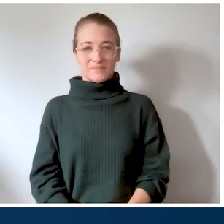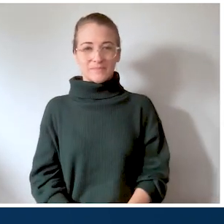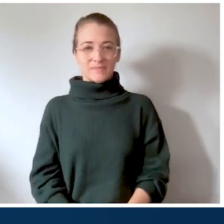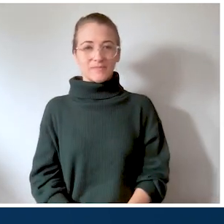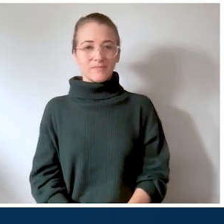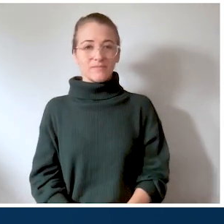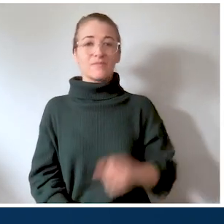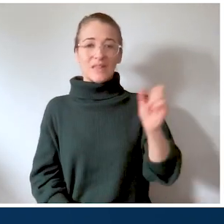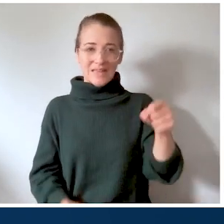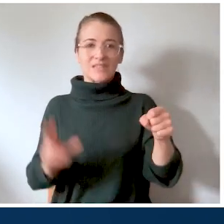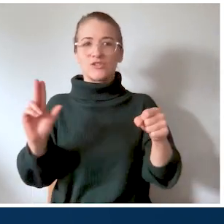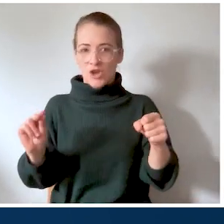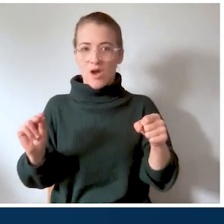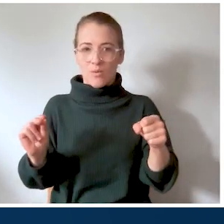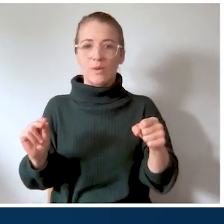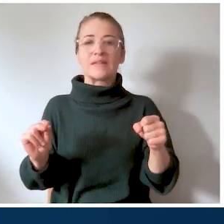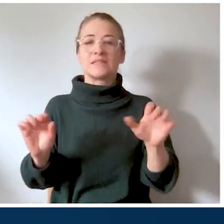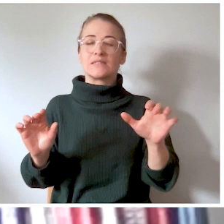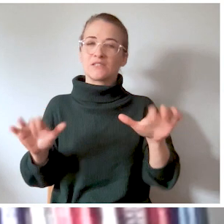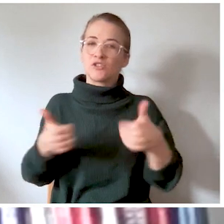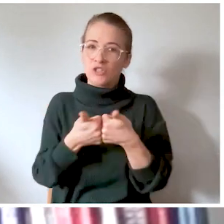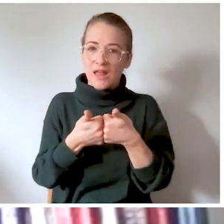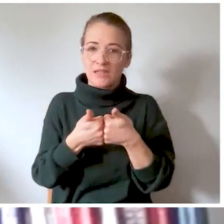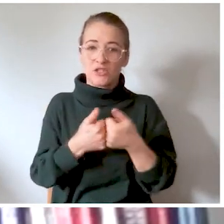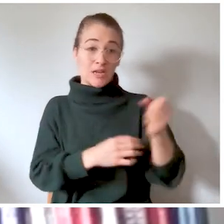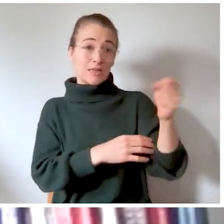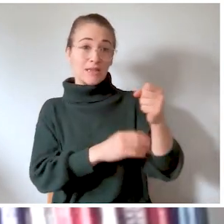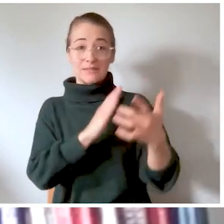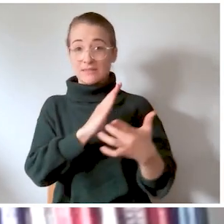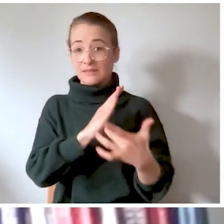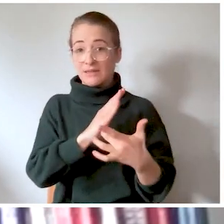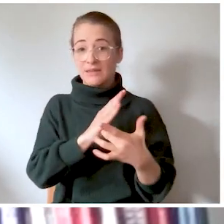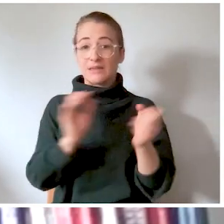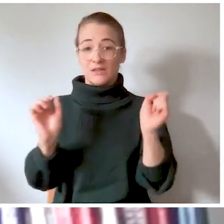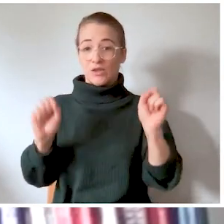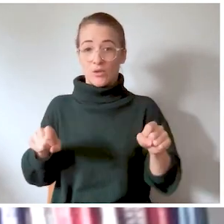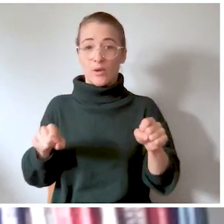Yes and no. It's a little bit tricky. Yes, technically you could consider that